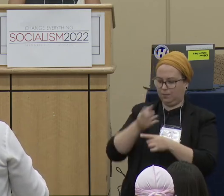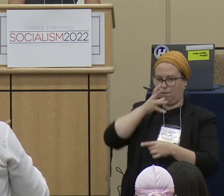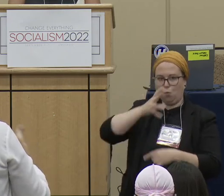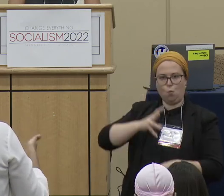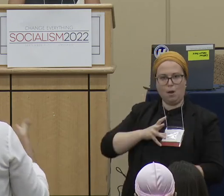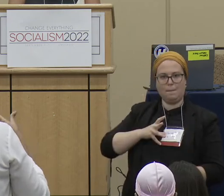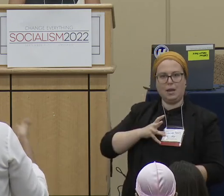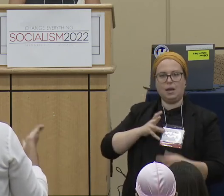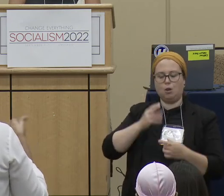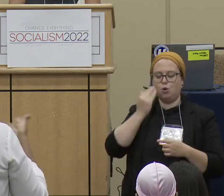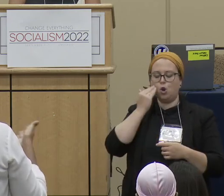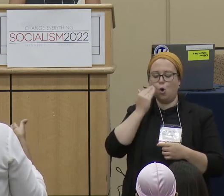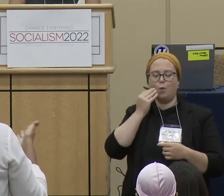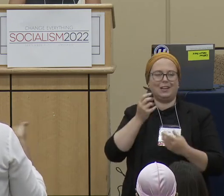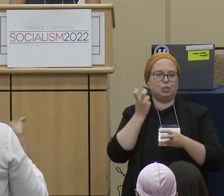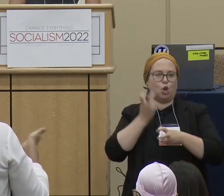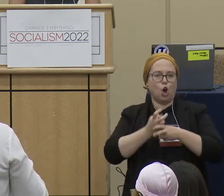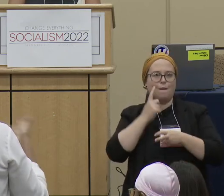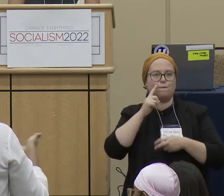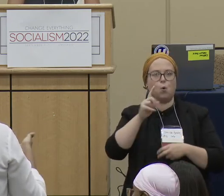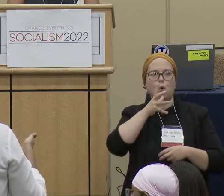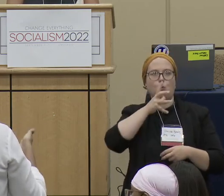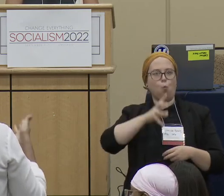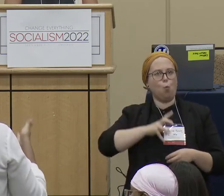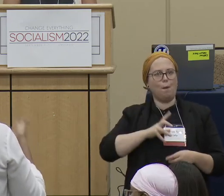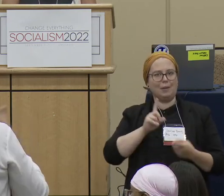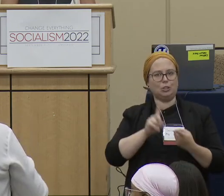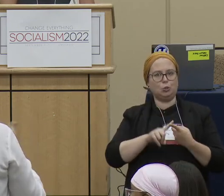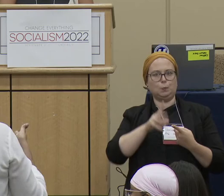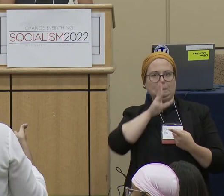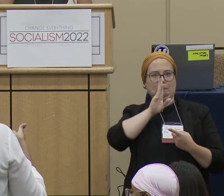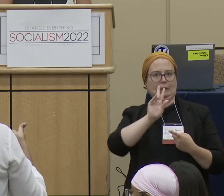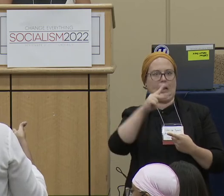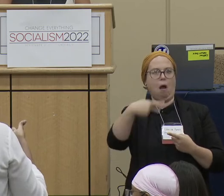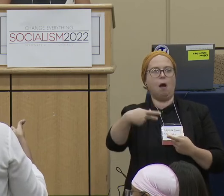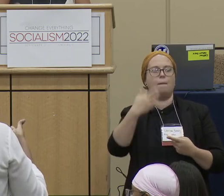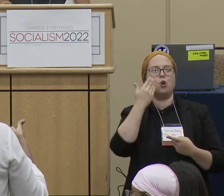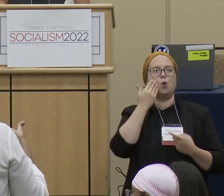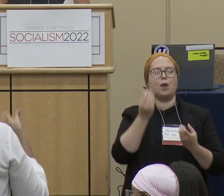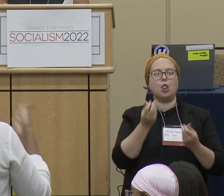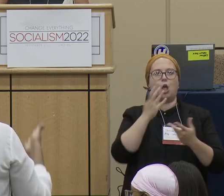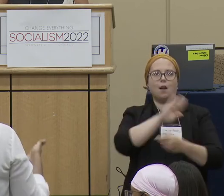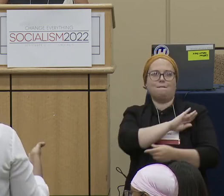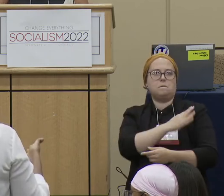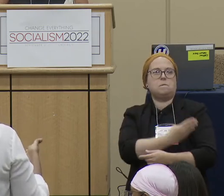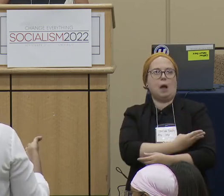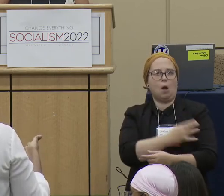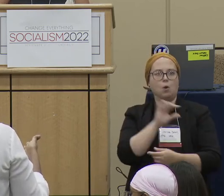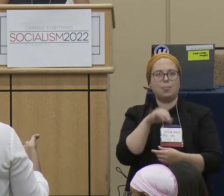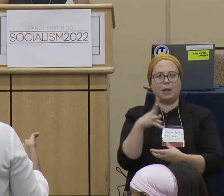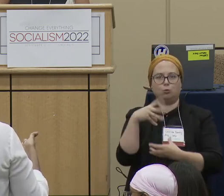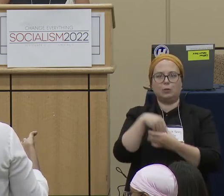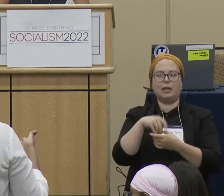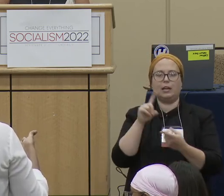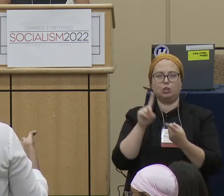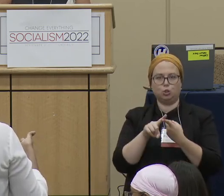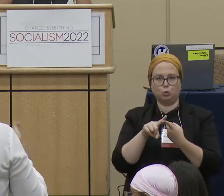it's actually really difficult for a woman to speak up . A lot